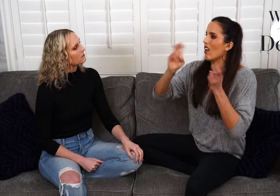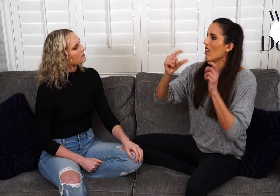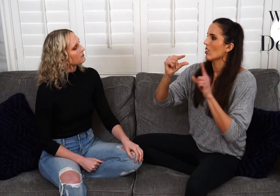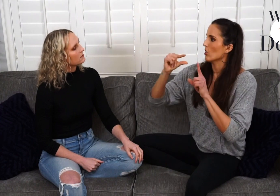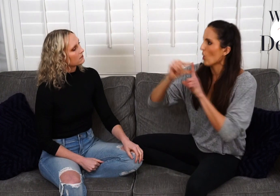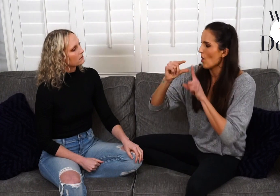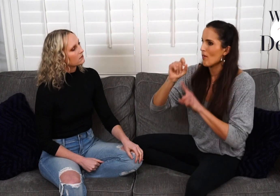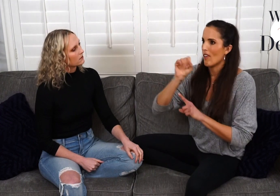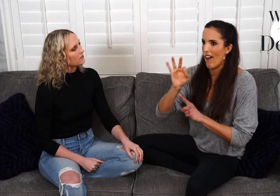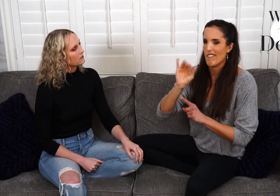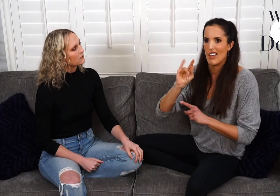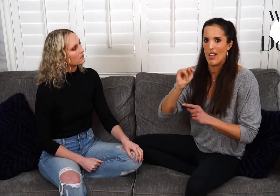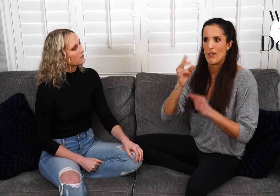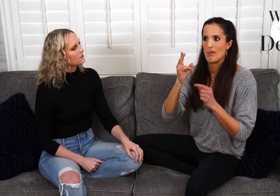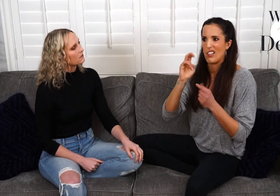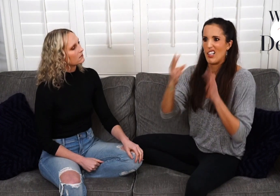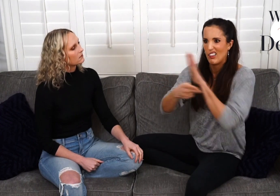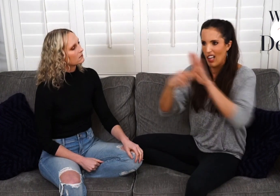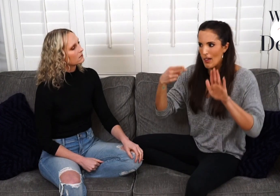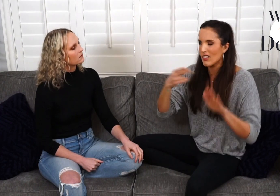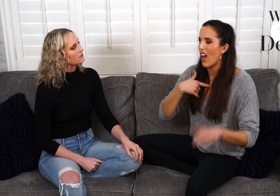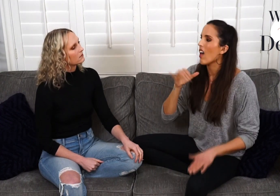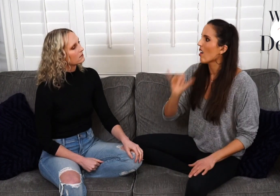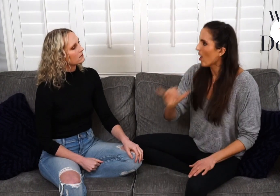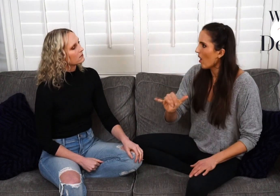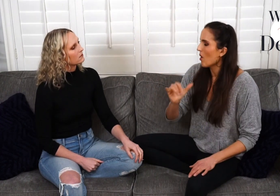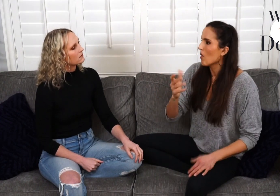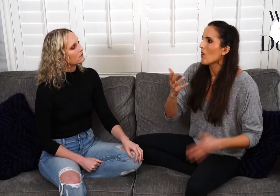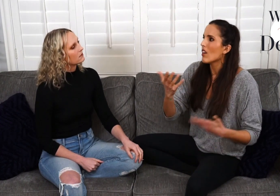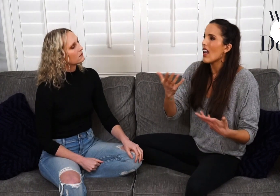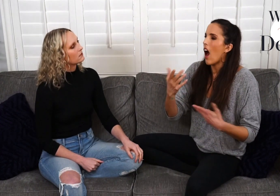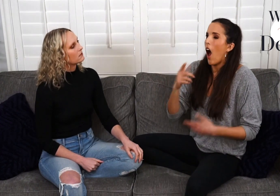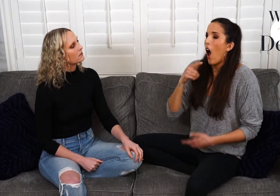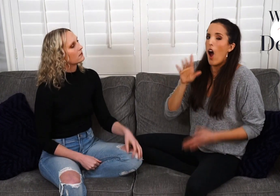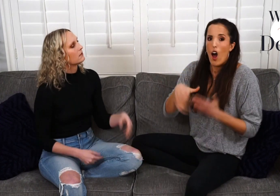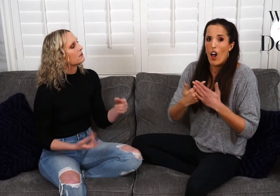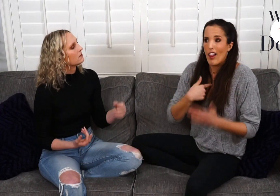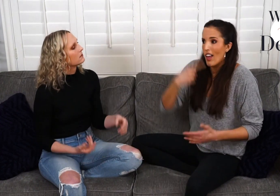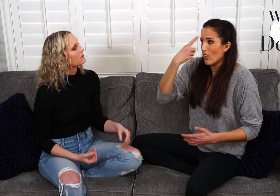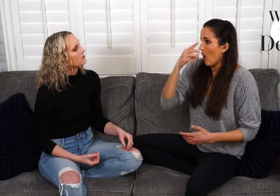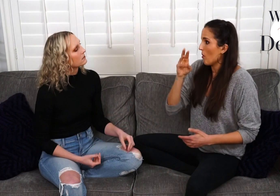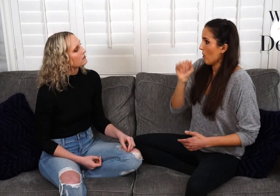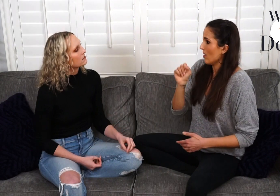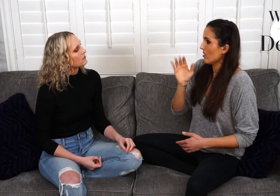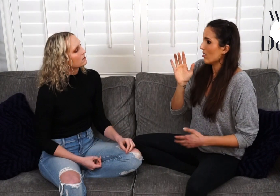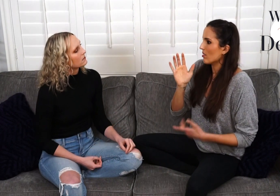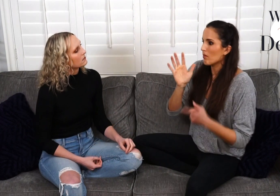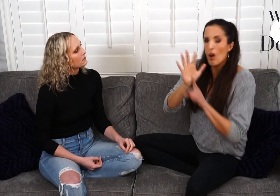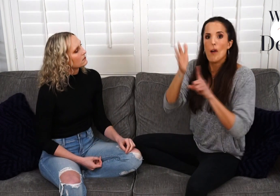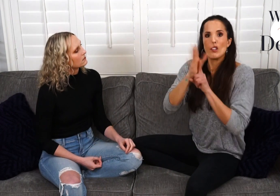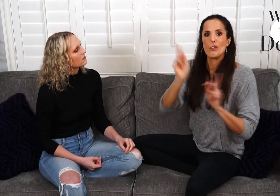seeing that term being labeled as “elite” I was like, oh, okay when I was at Gallaudet, I just